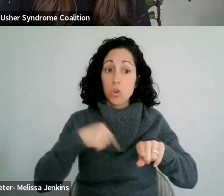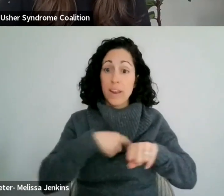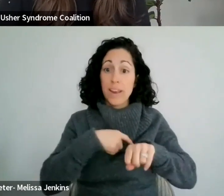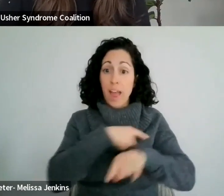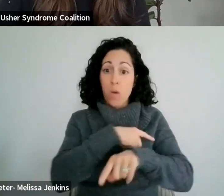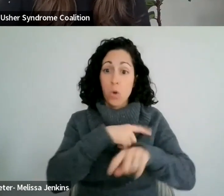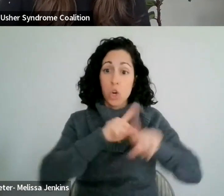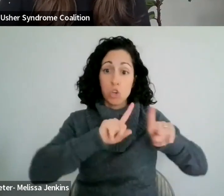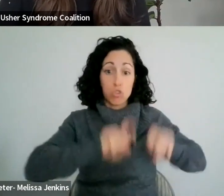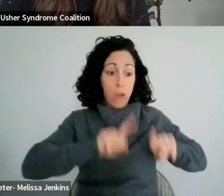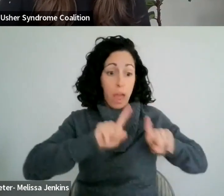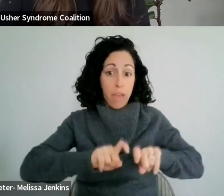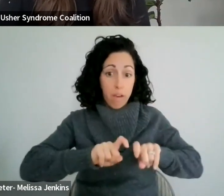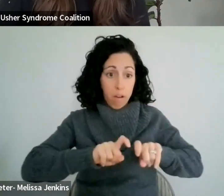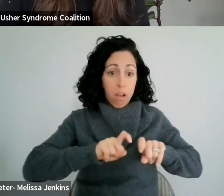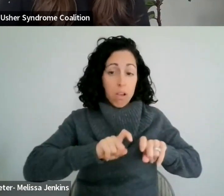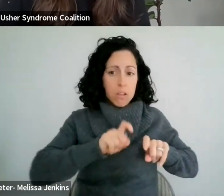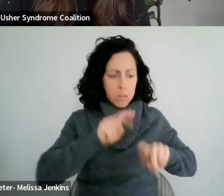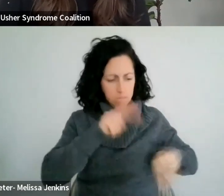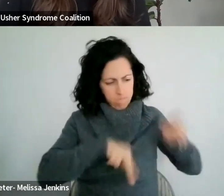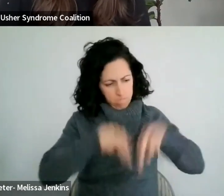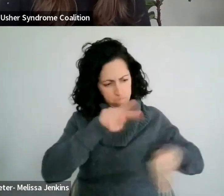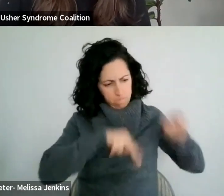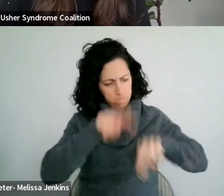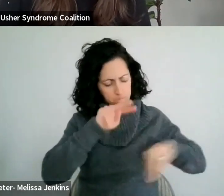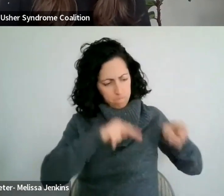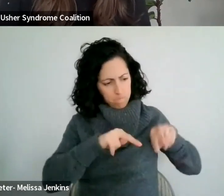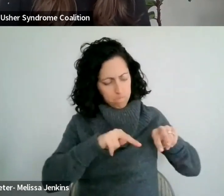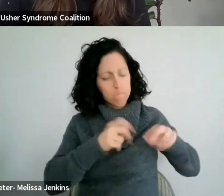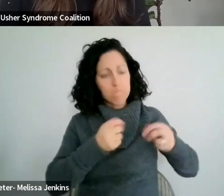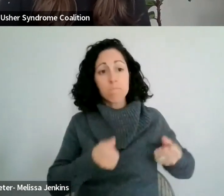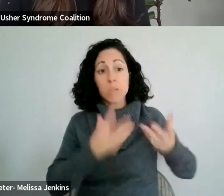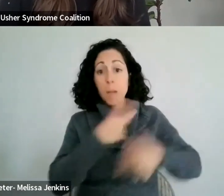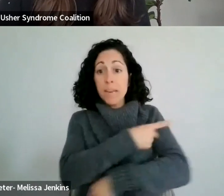Please bear in mind that it's a small number of patients.